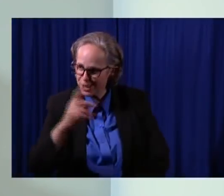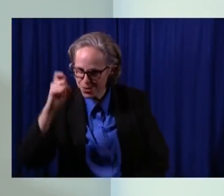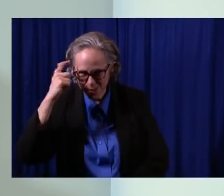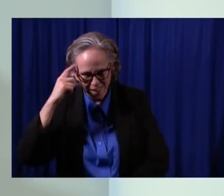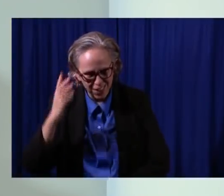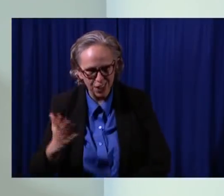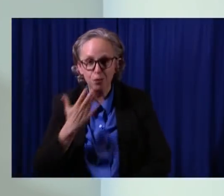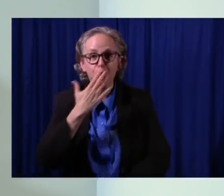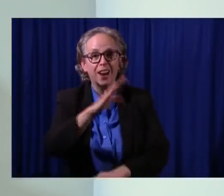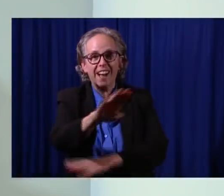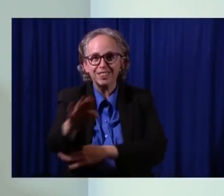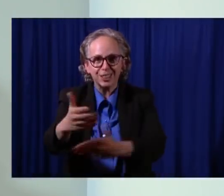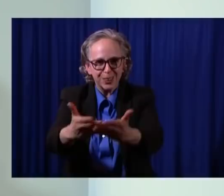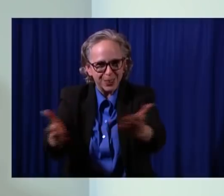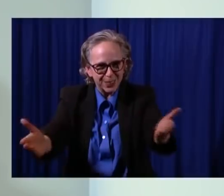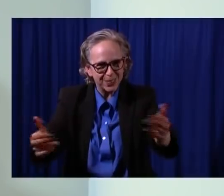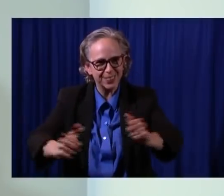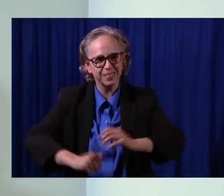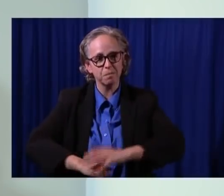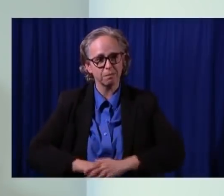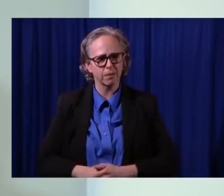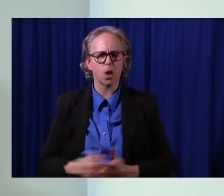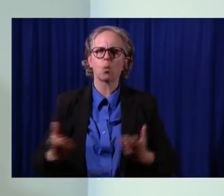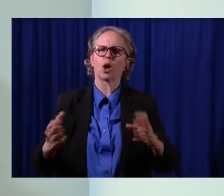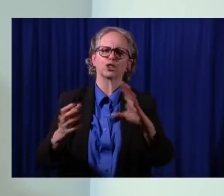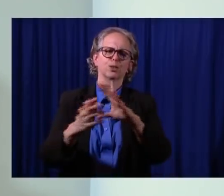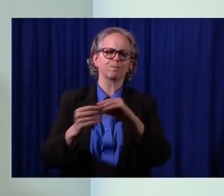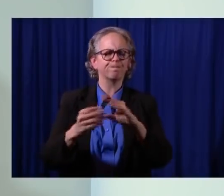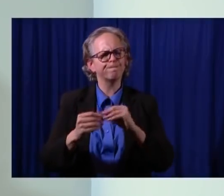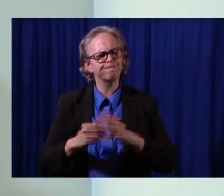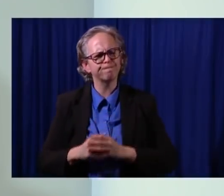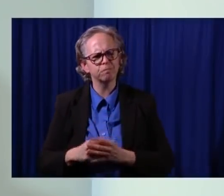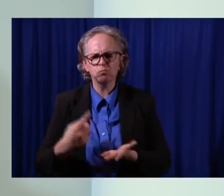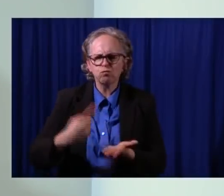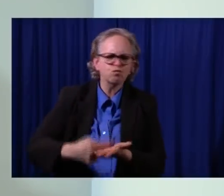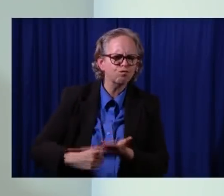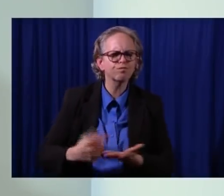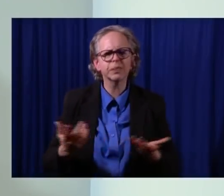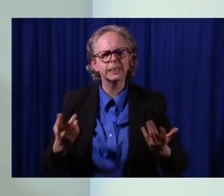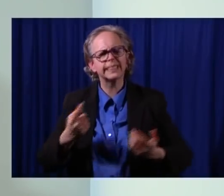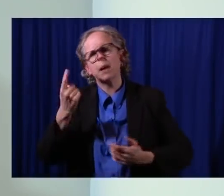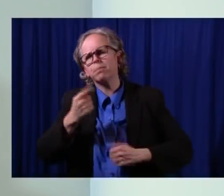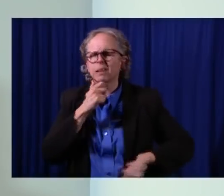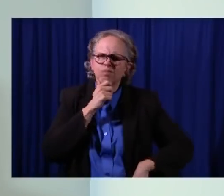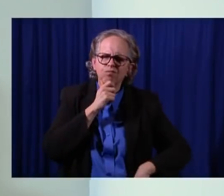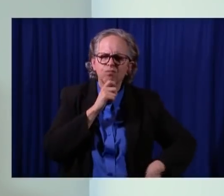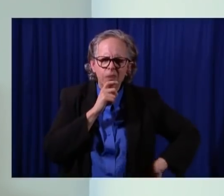AN ARTICLE ABOUT AND COVID-19 SO THAT WILL BE ON THURSDAY AND WE LOOK FORWARD TO SEEING DR.